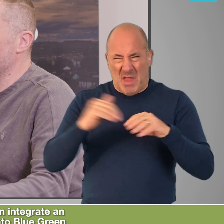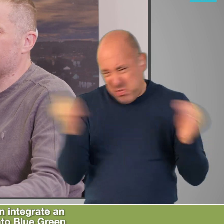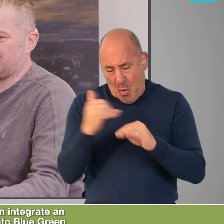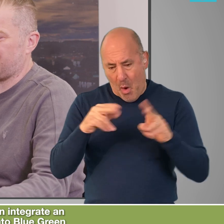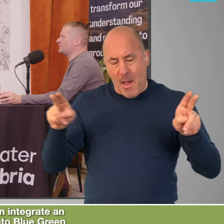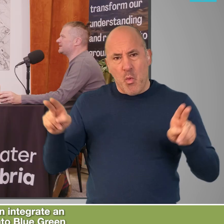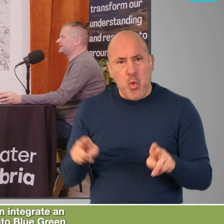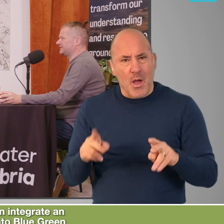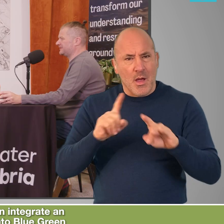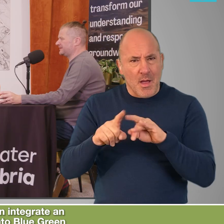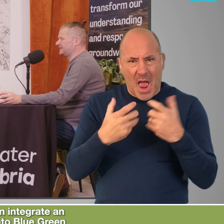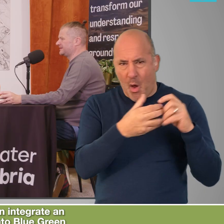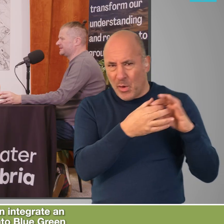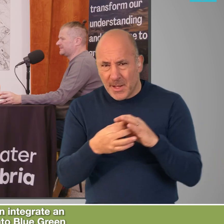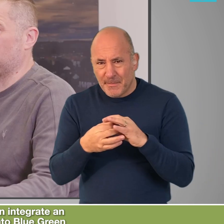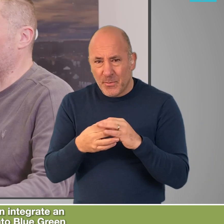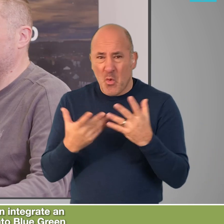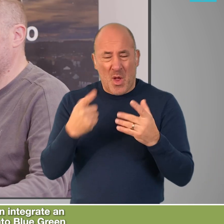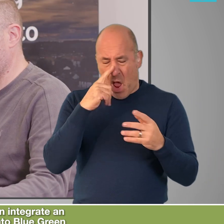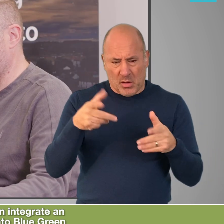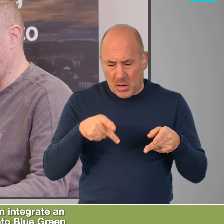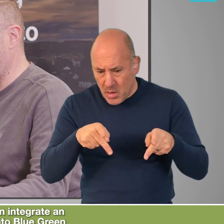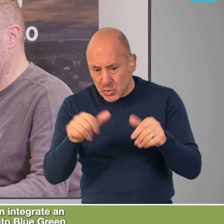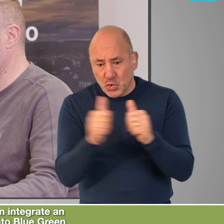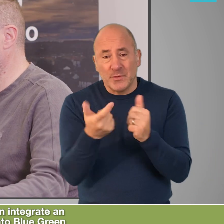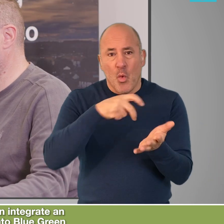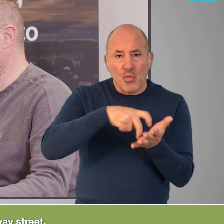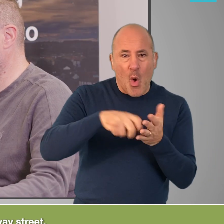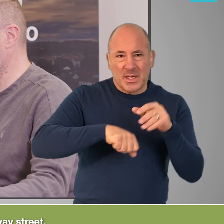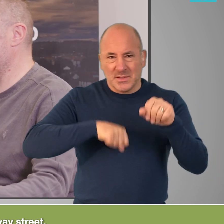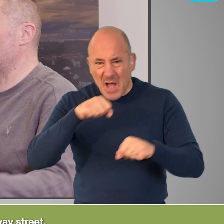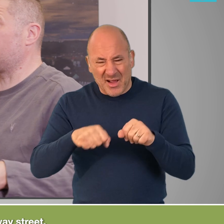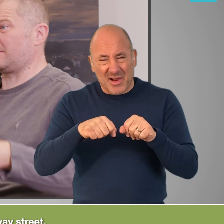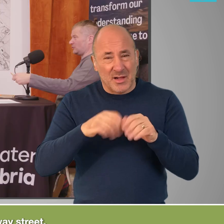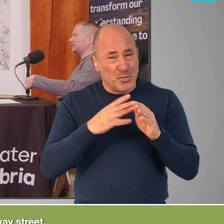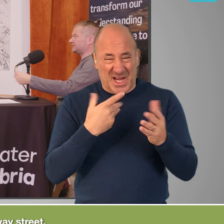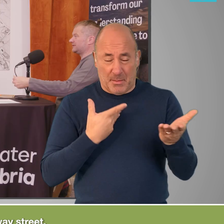It's not just how we can integrate an active travel corridor into Blue Green Castle. It's a two-way street.